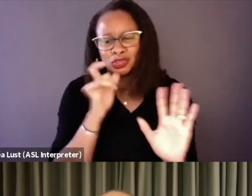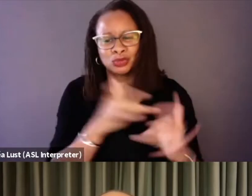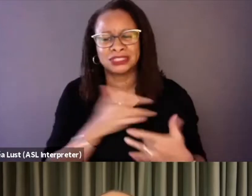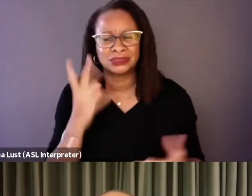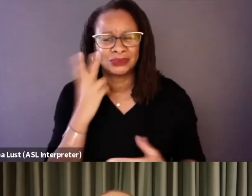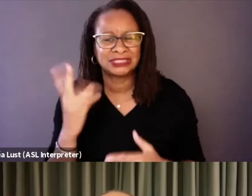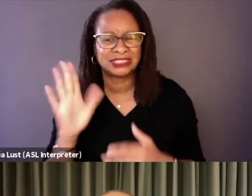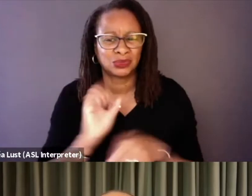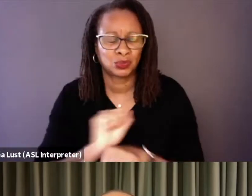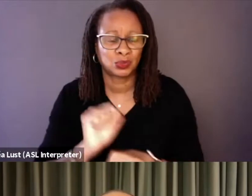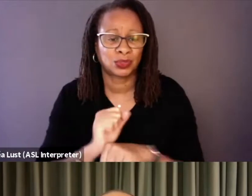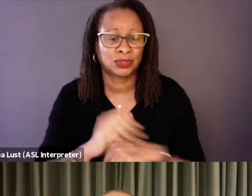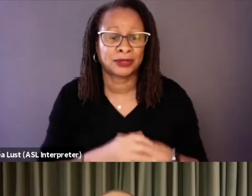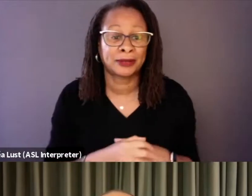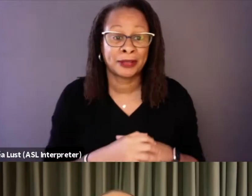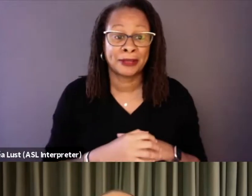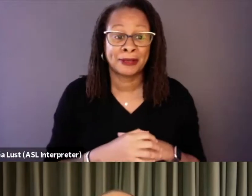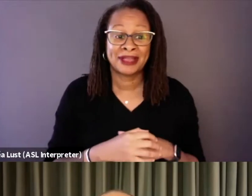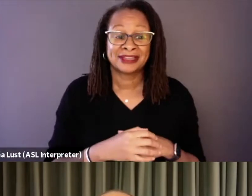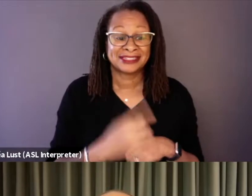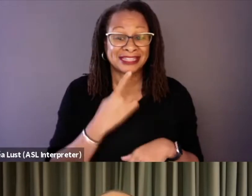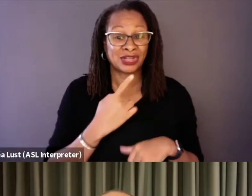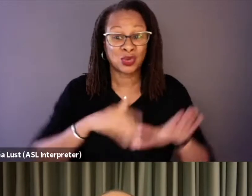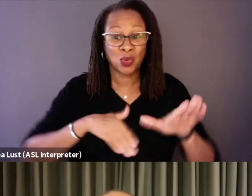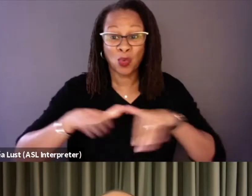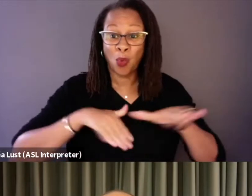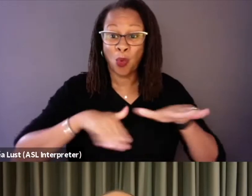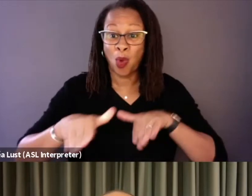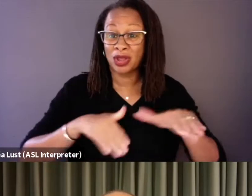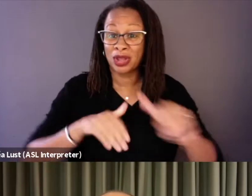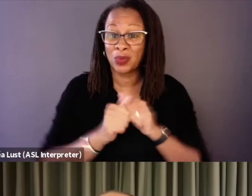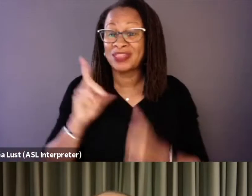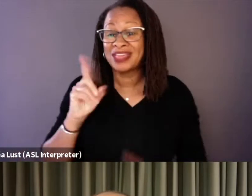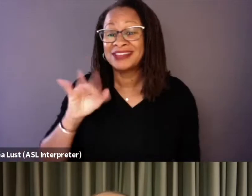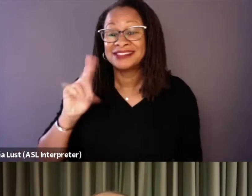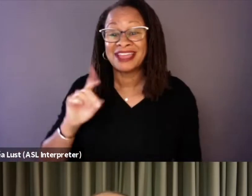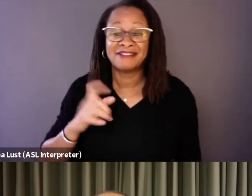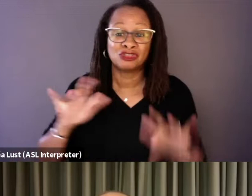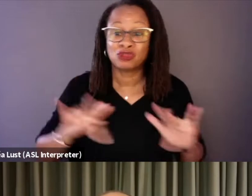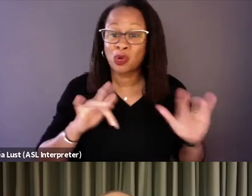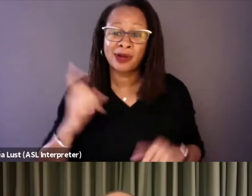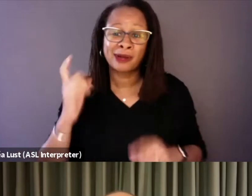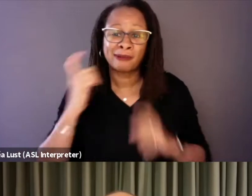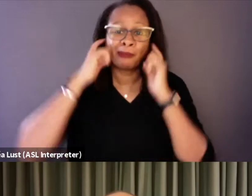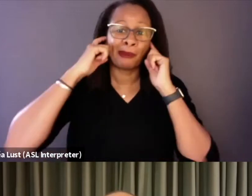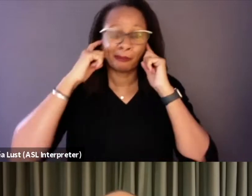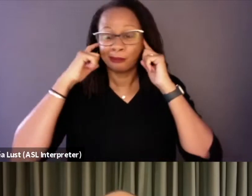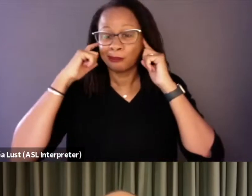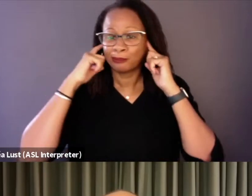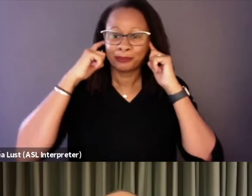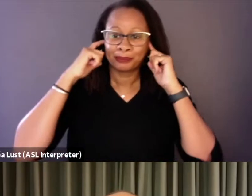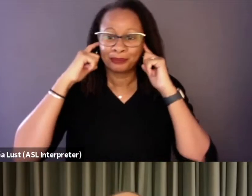You mentioned that you were walking around New York with David's recordings in your head, what kind of mood that put you in because